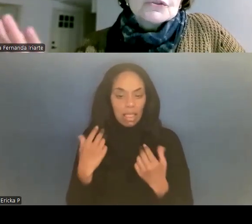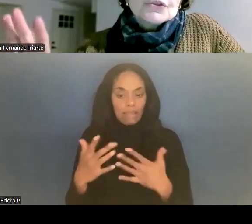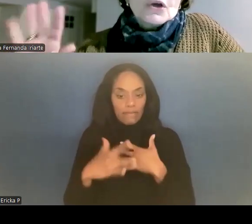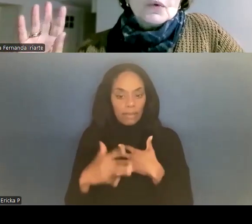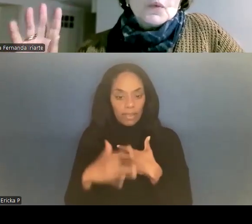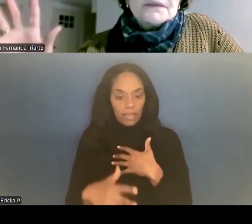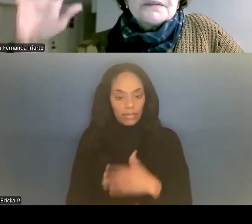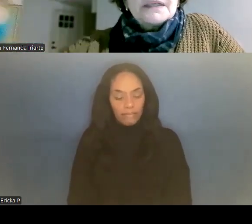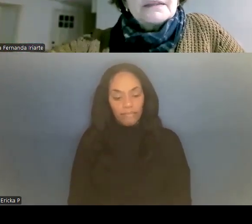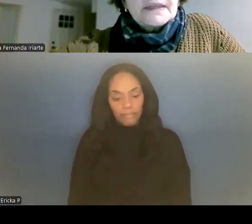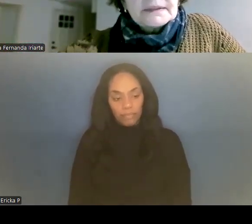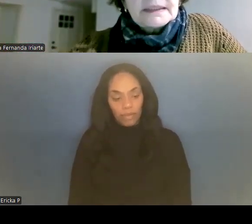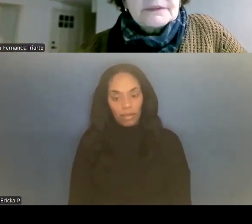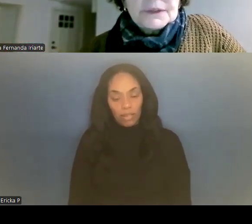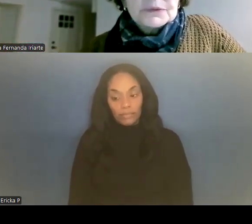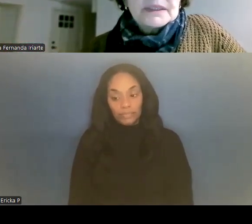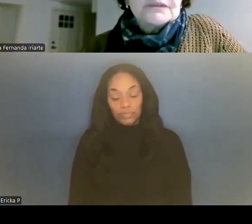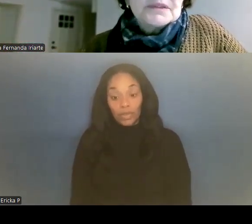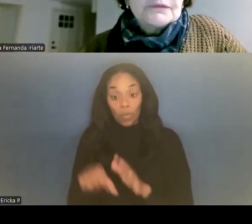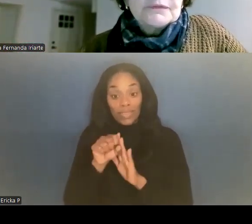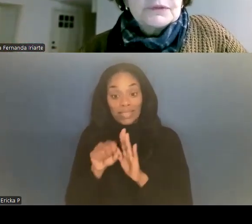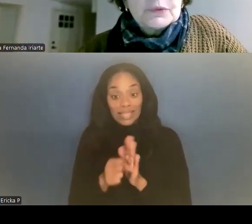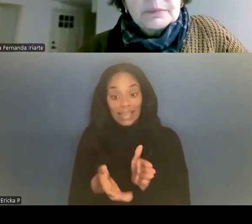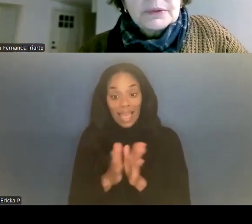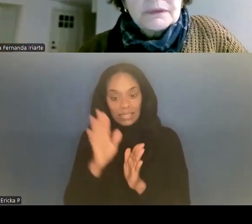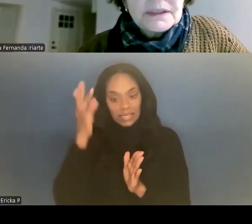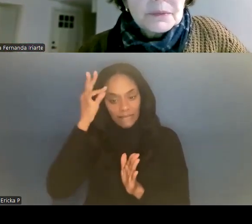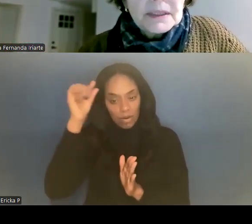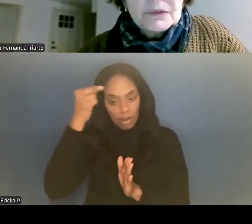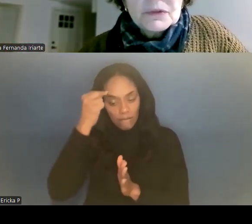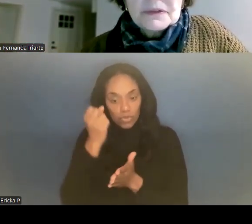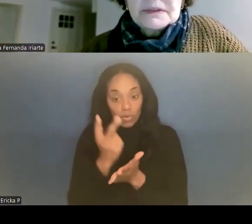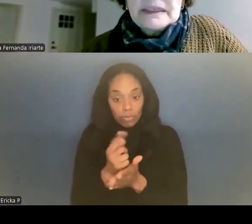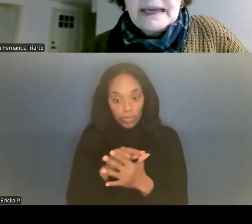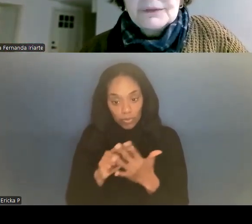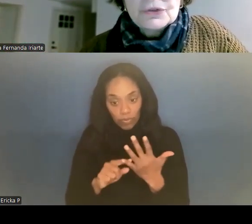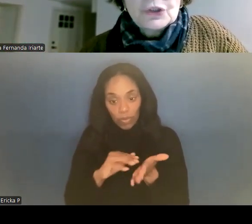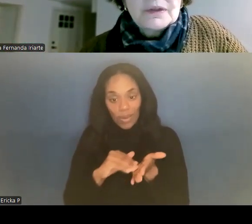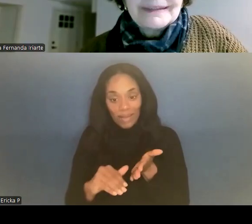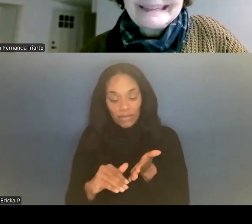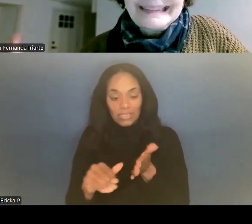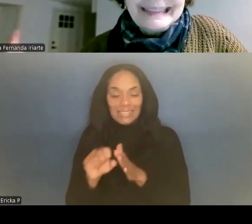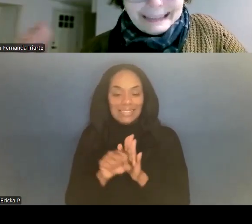So when the state is asking the federal government to approve these waivers, the state has to show that it's that